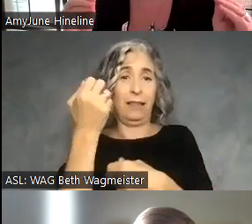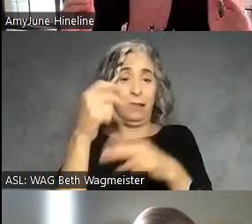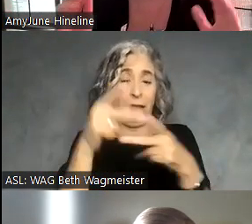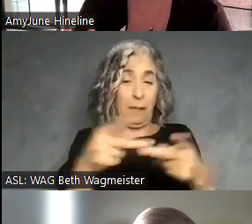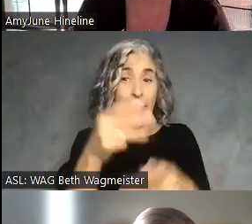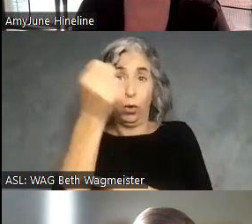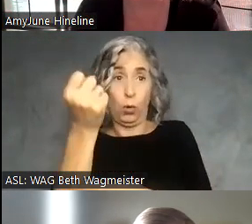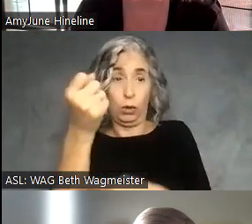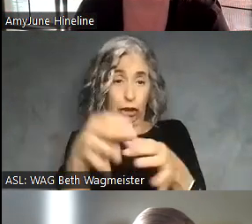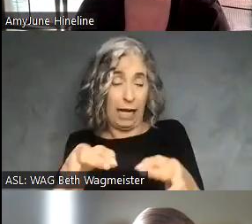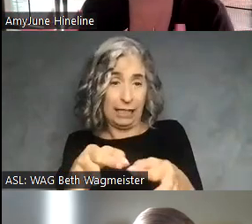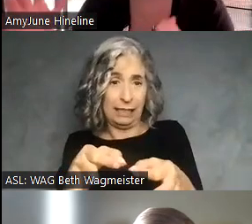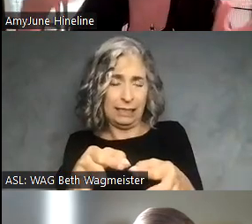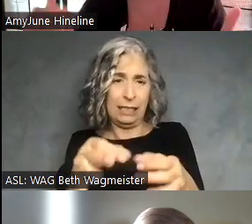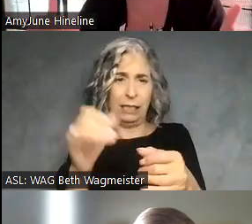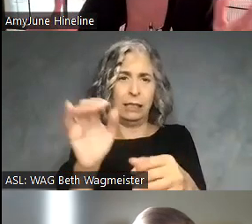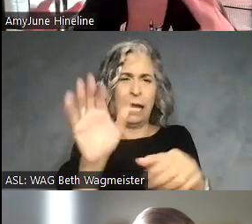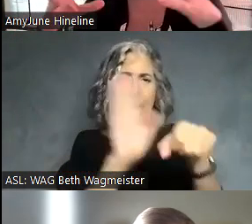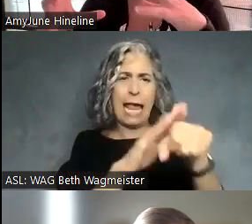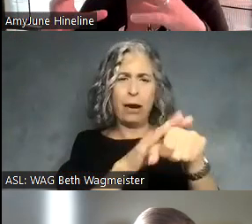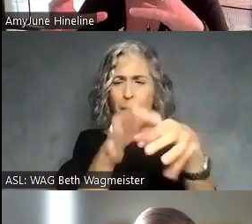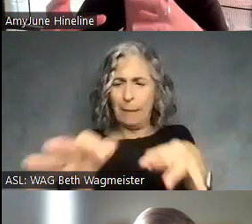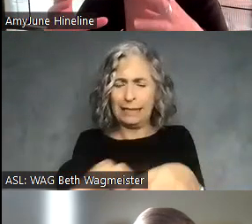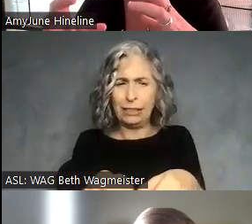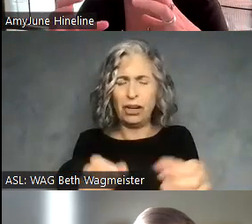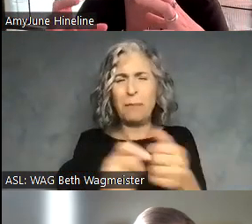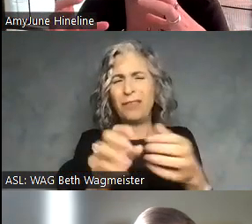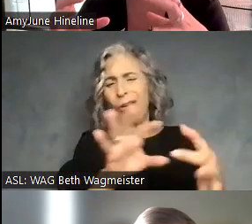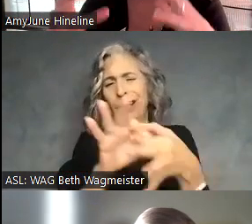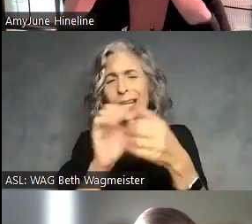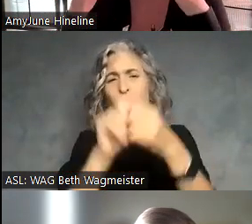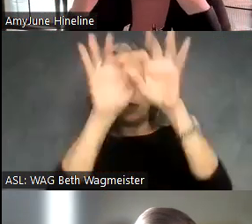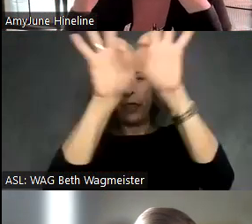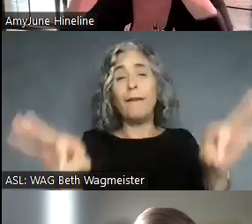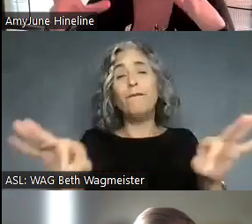work on one ticket and update your website and make it more accessible than the day before,